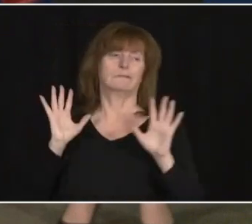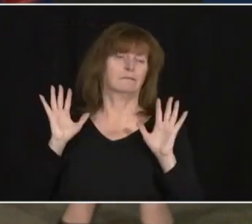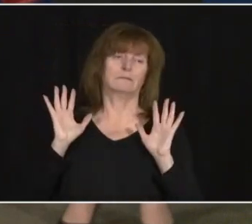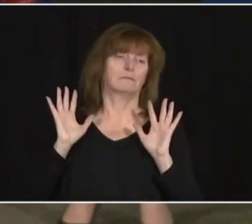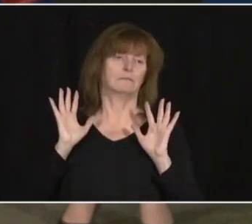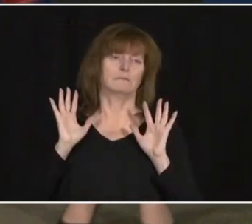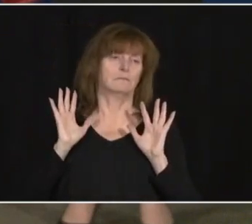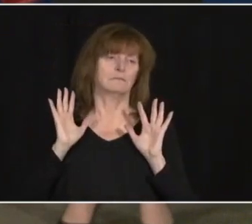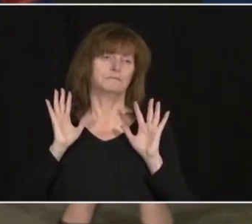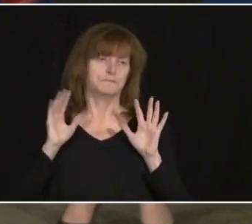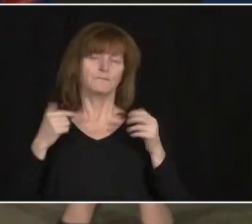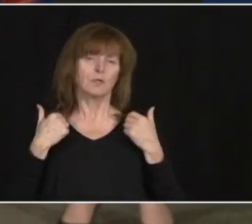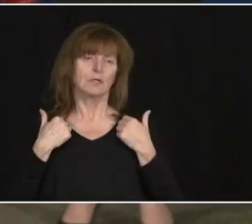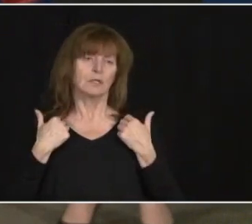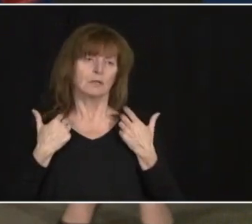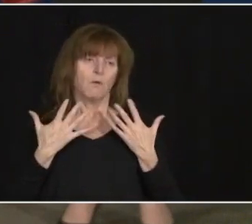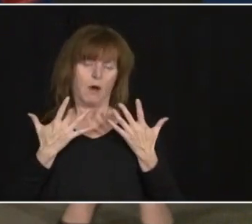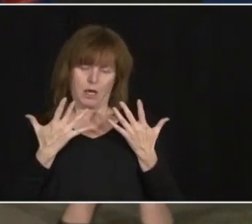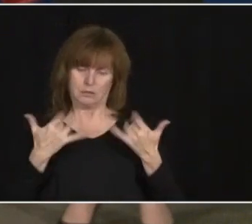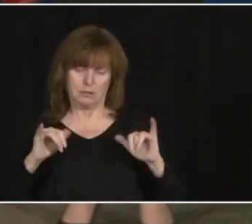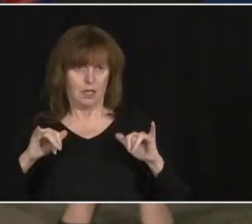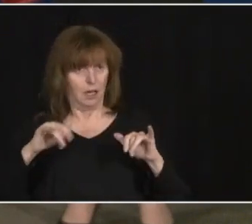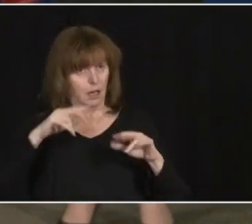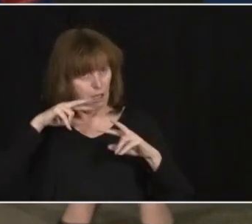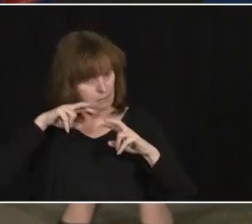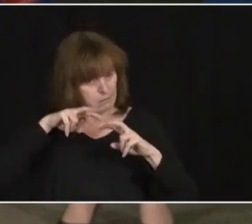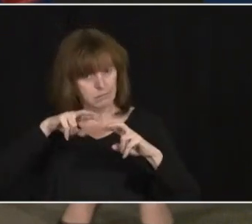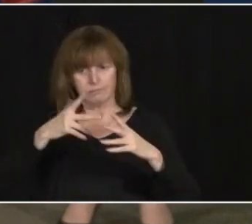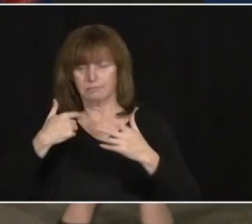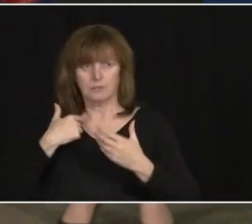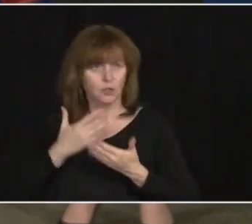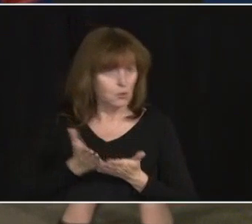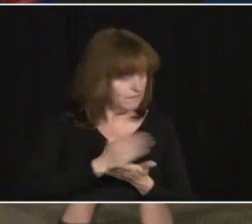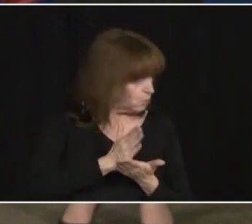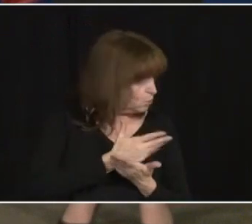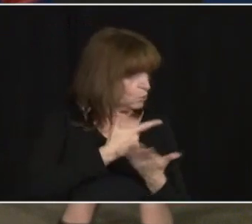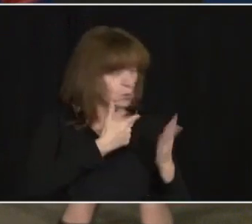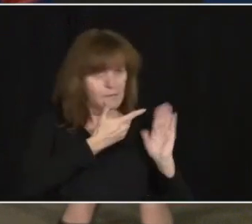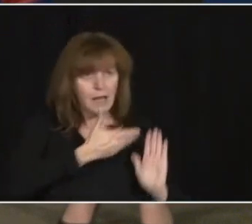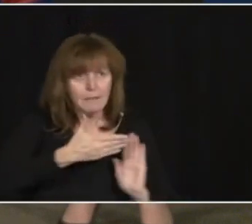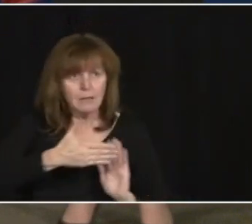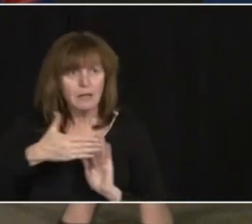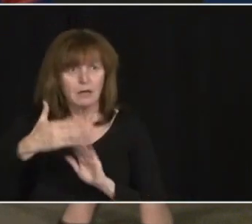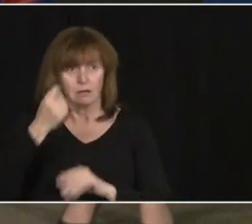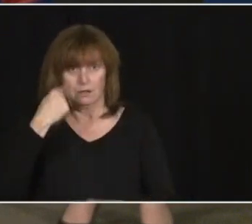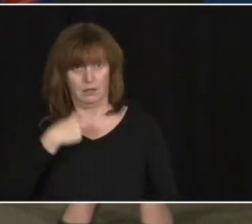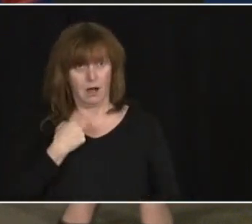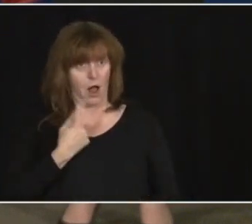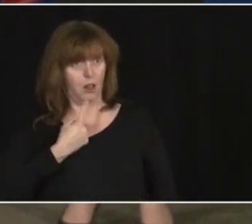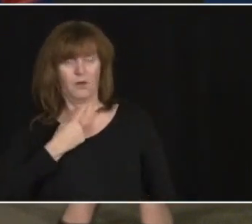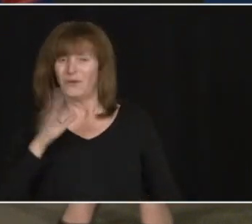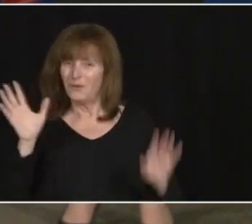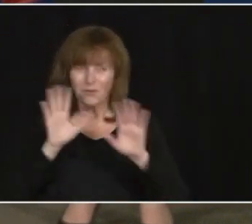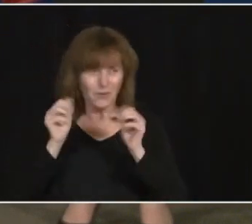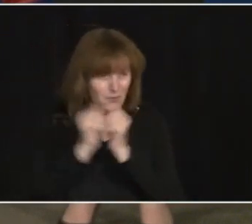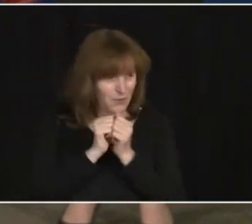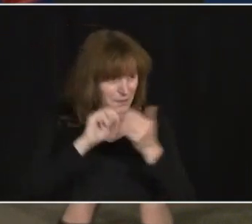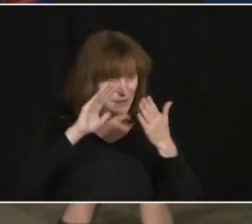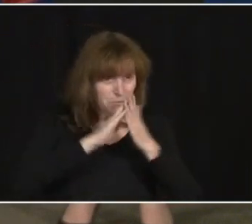We are doing our own review along with municipalities, along with second fors throughout this province -- sectors